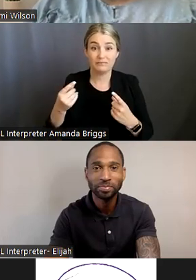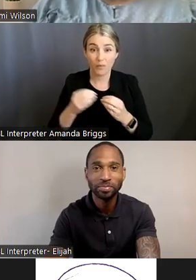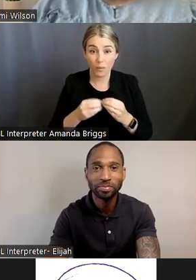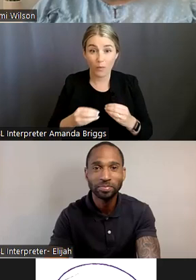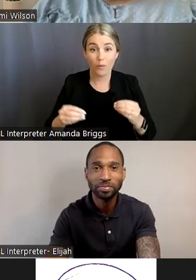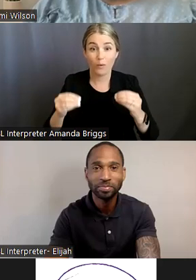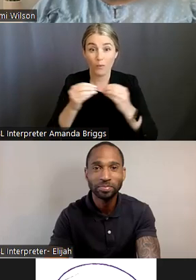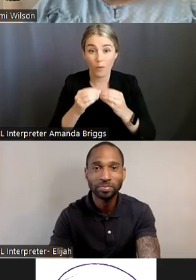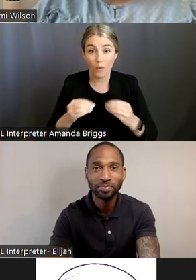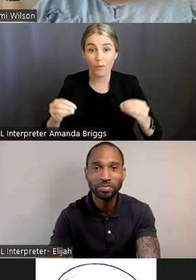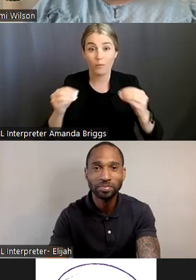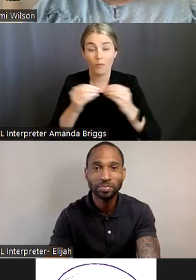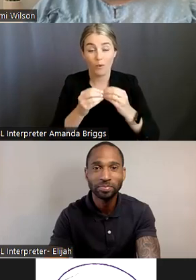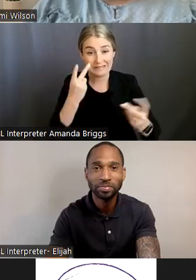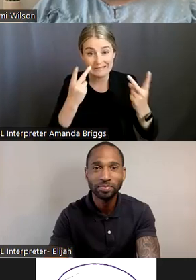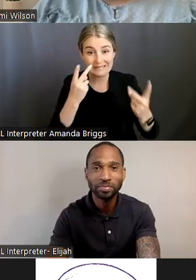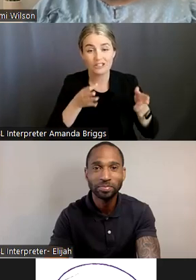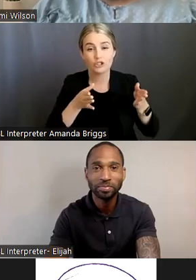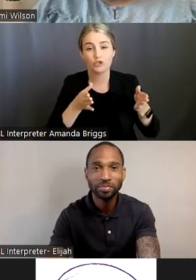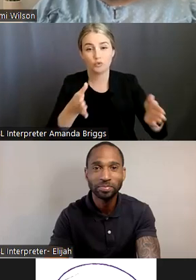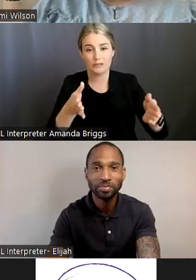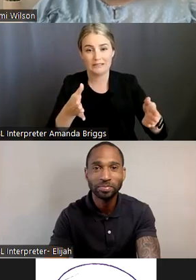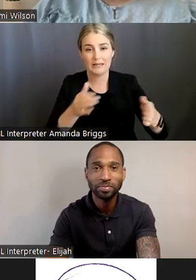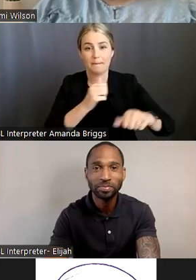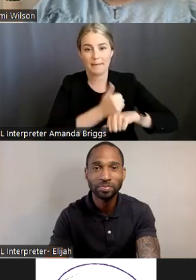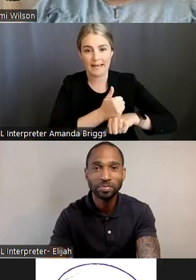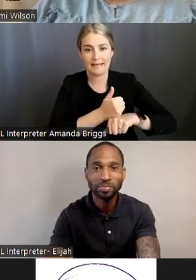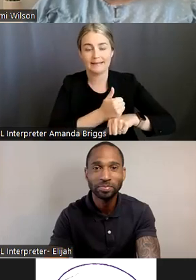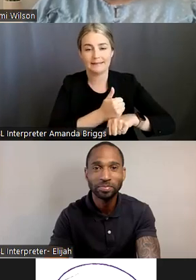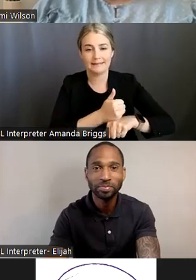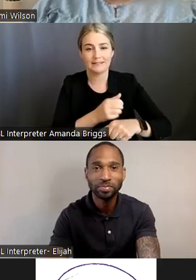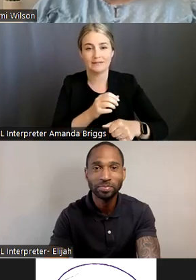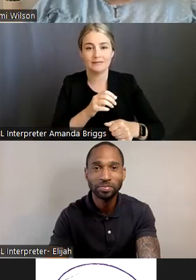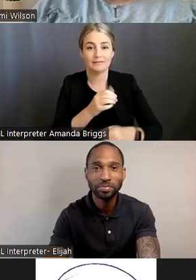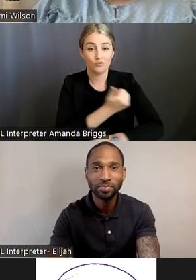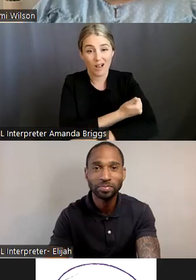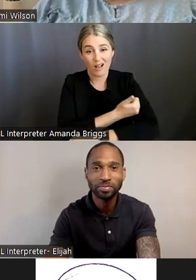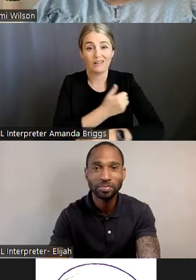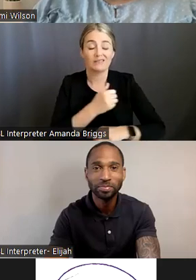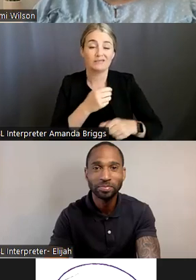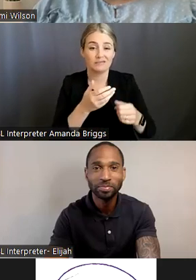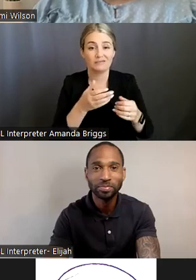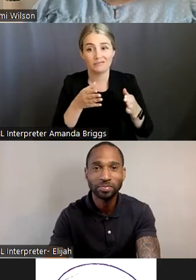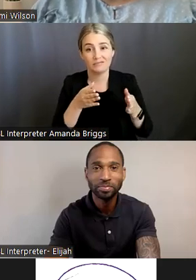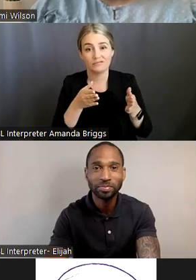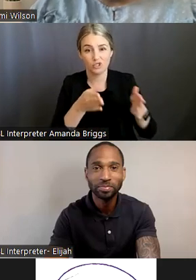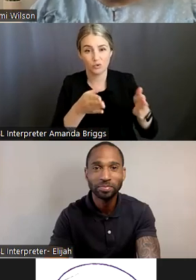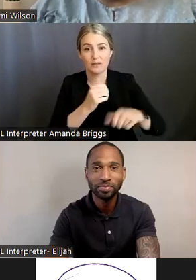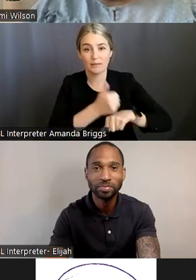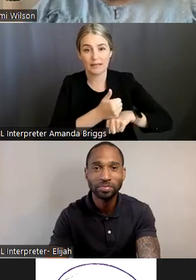based opiates, street-based drugs in general, especially over the last few years.